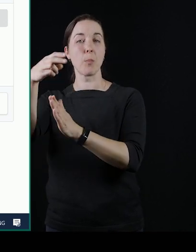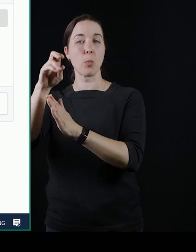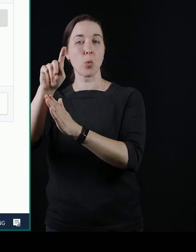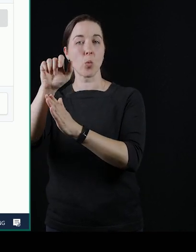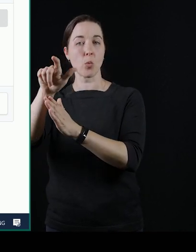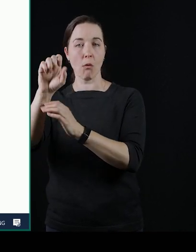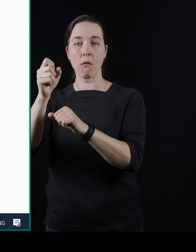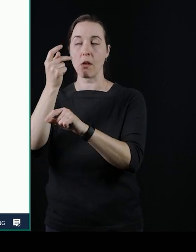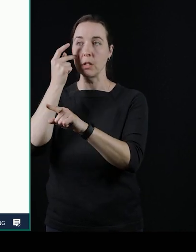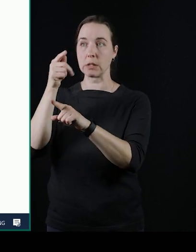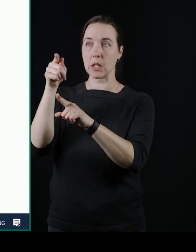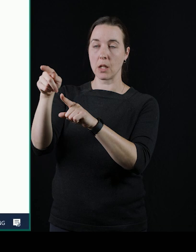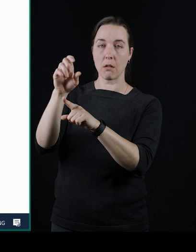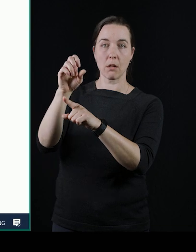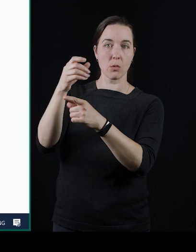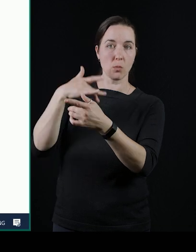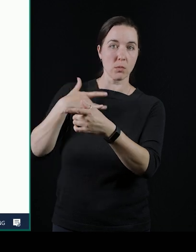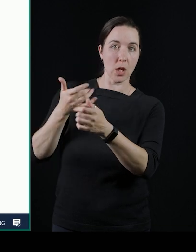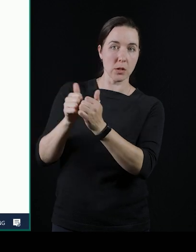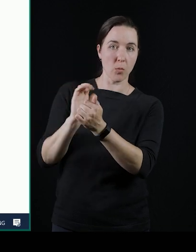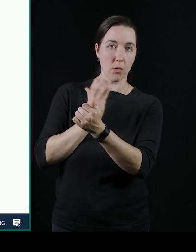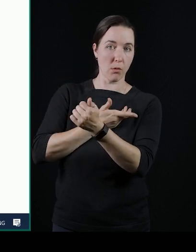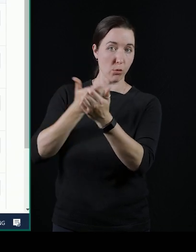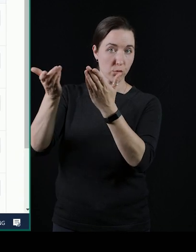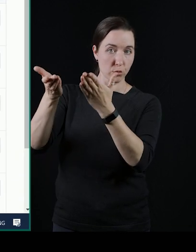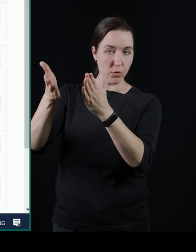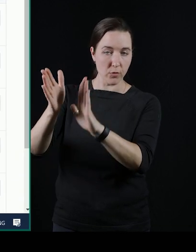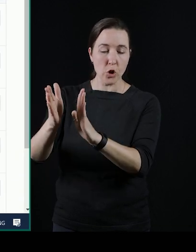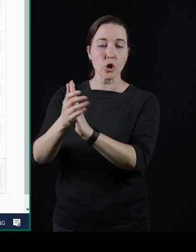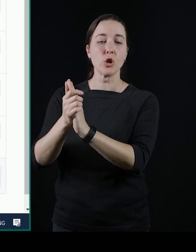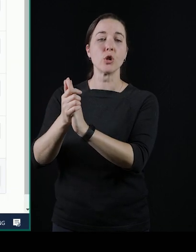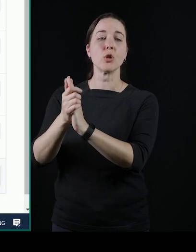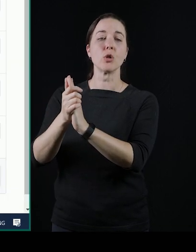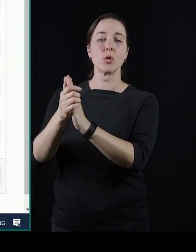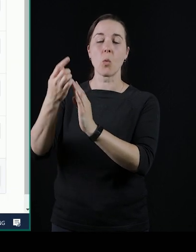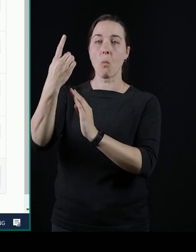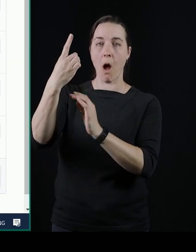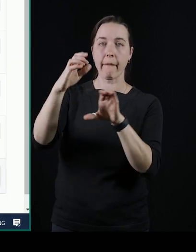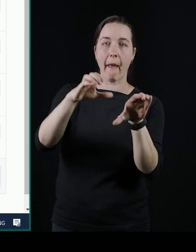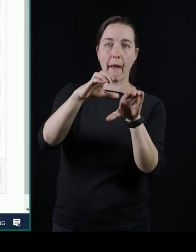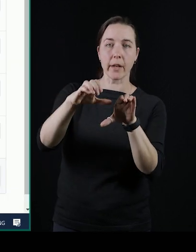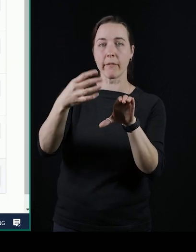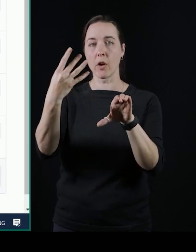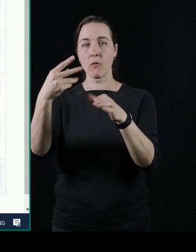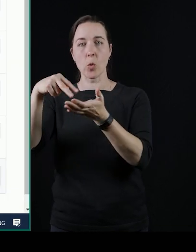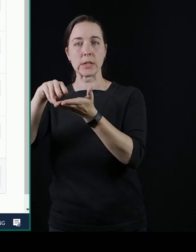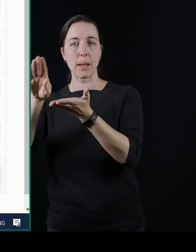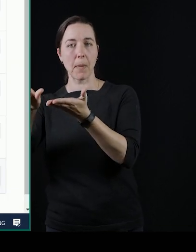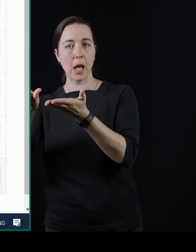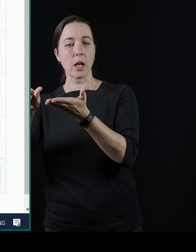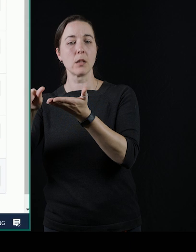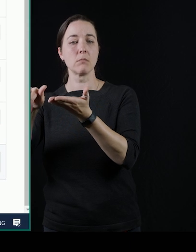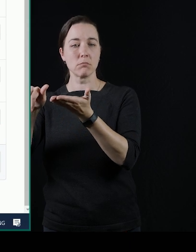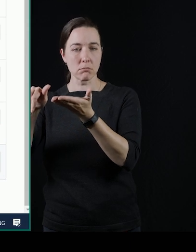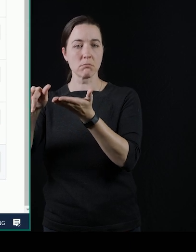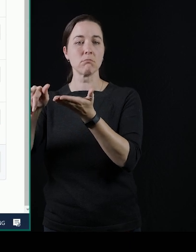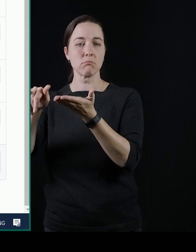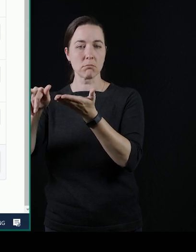We can do everything we do on a normal Linux system. If we want to, if we want to debug. Going back to the developer portal,